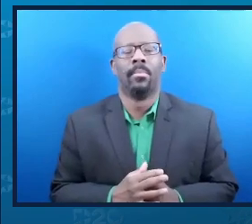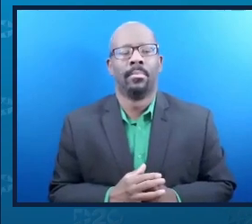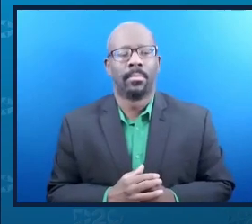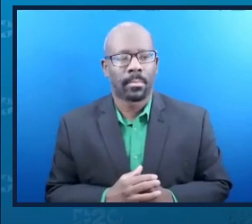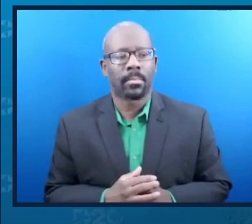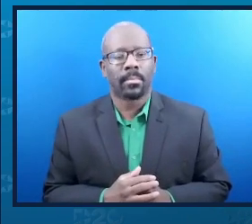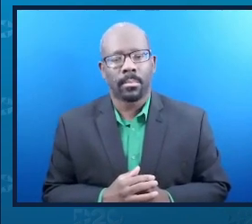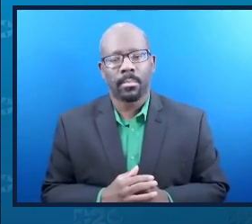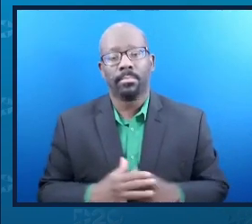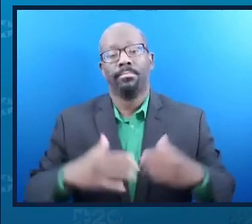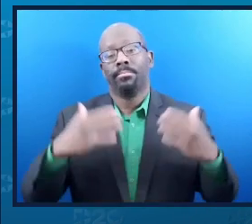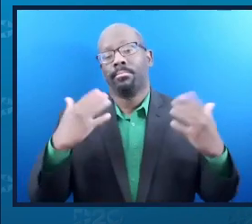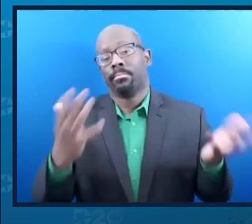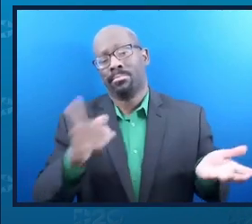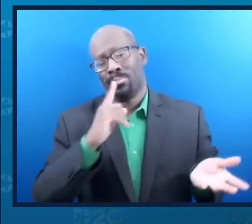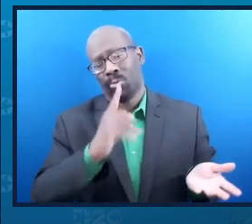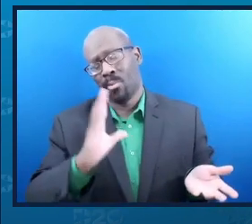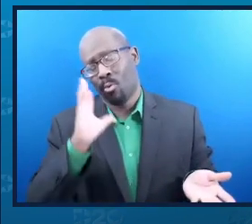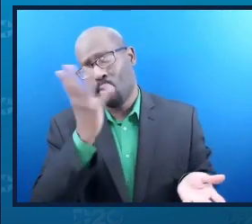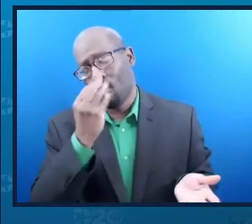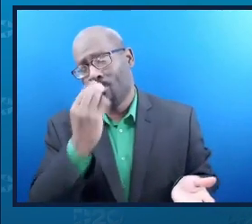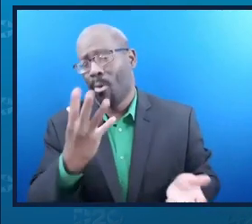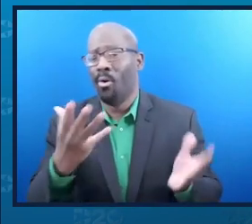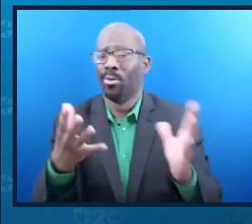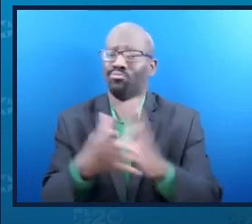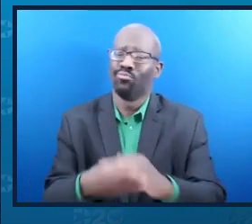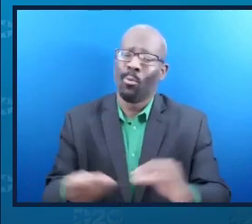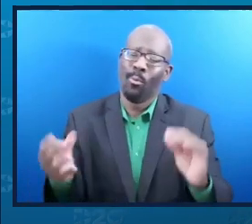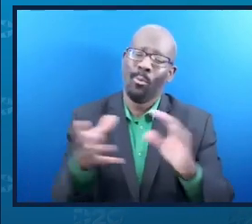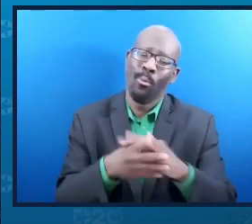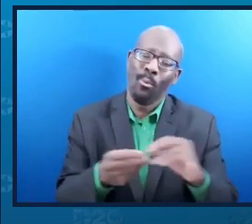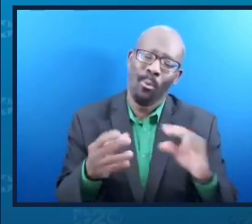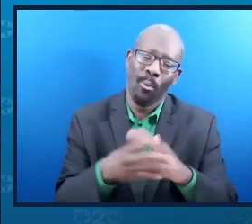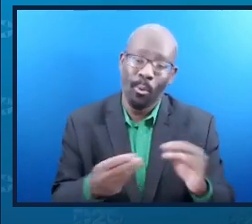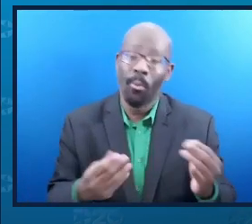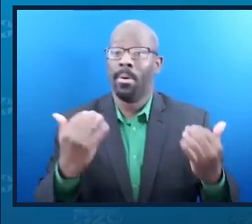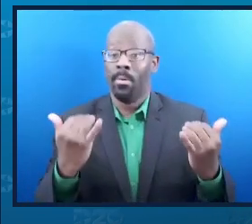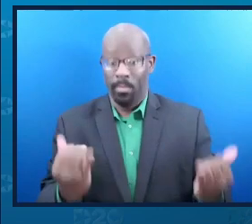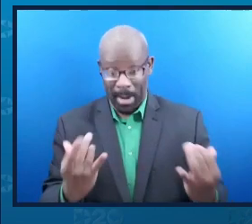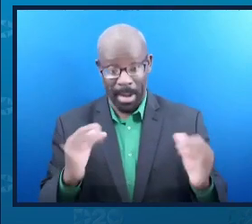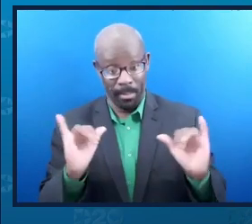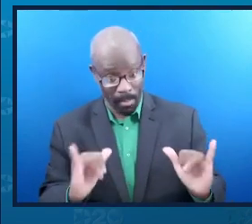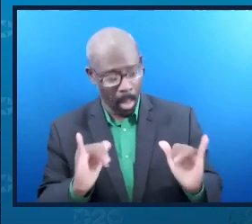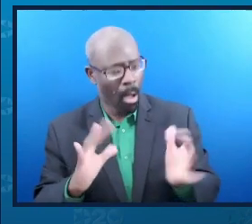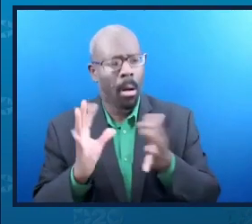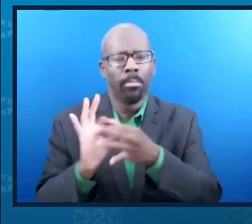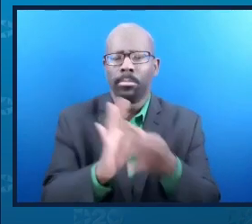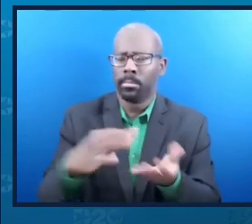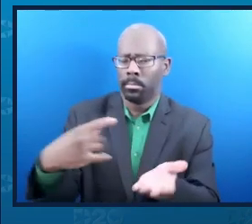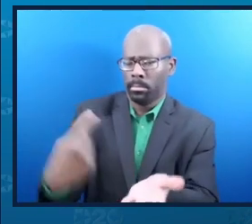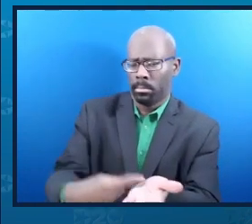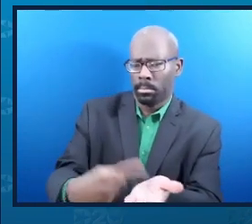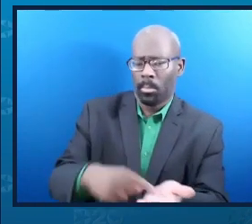KERRY. WHAT A BEAUTIFUL STORY. OK. NOW LET'S TALK ABOUT ANOTHER IMPORTANT ISSUE.